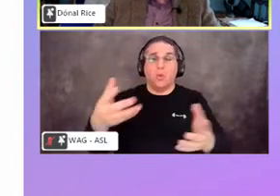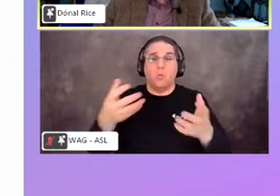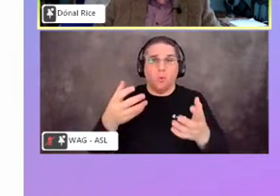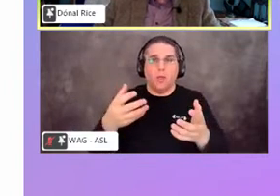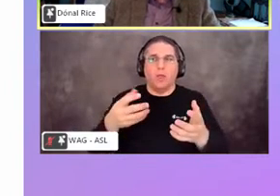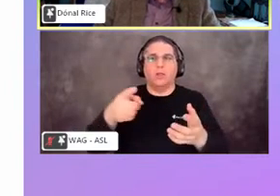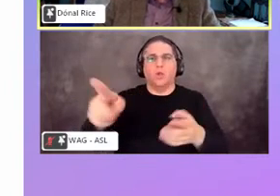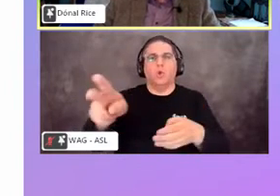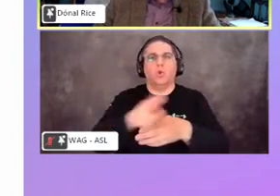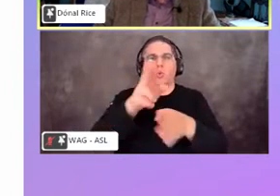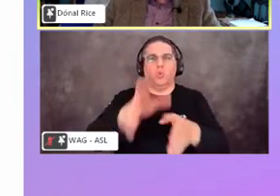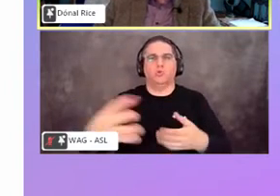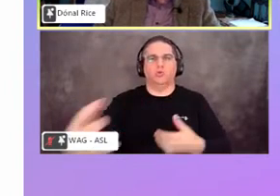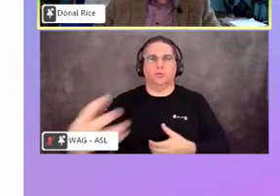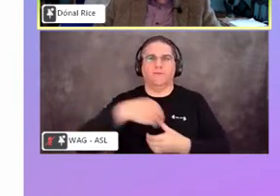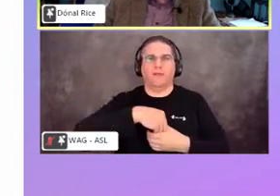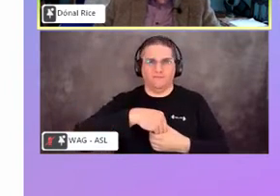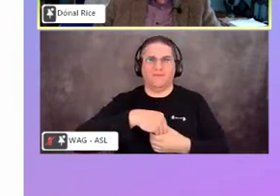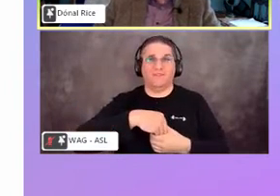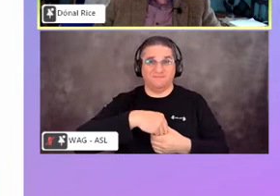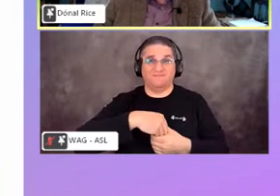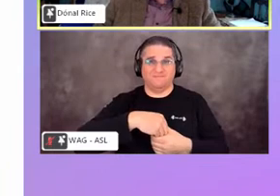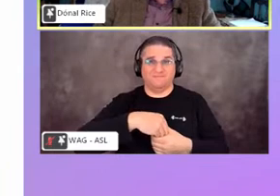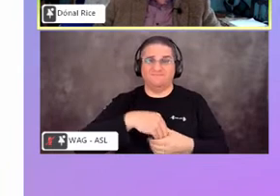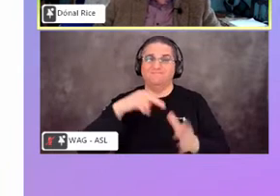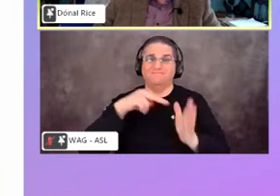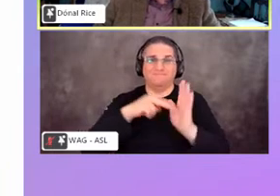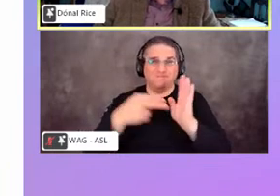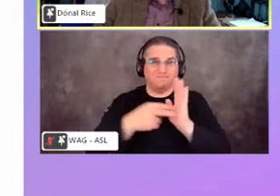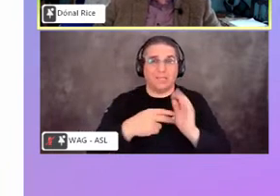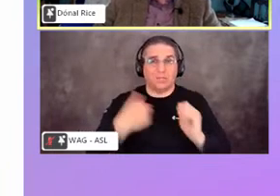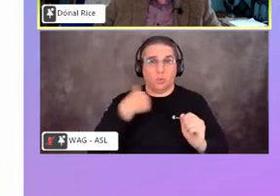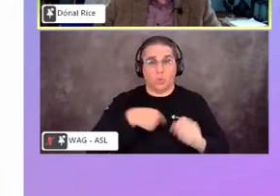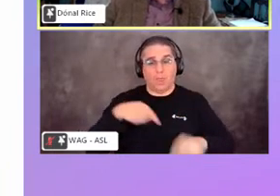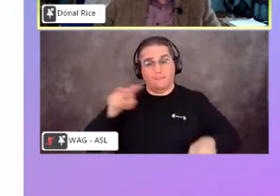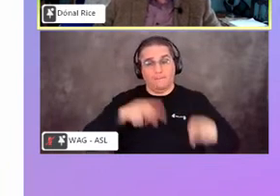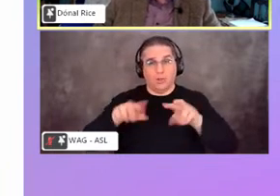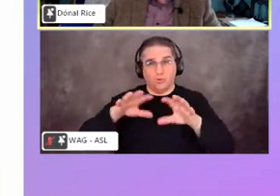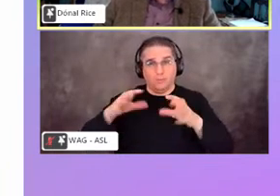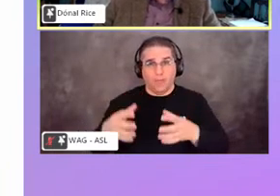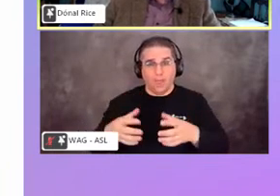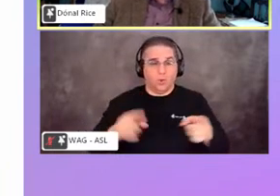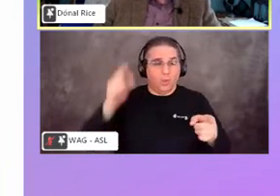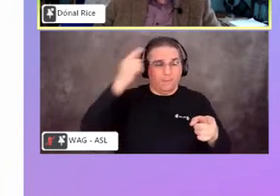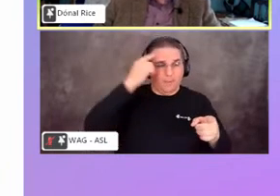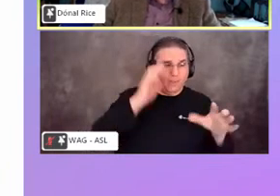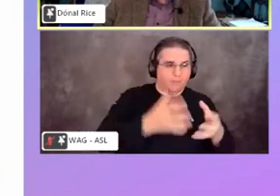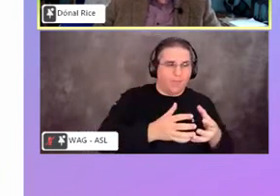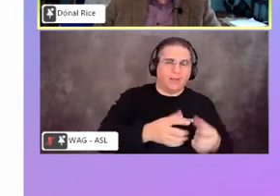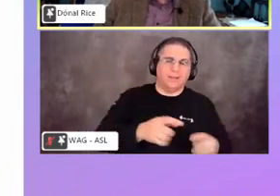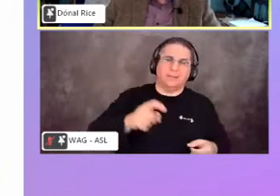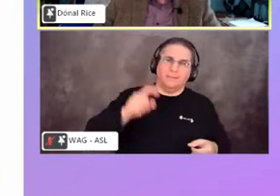finally the of, and universal design and Irish government design principles all emphasize user involvement.